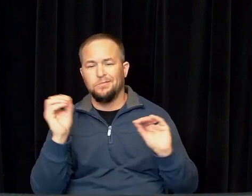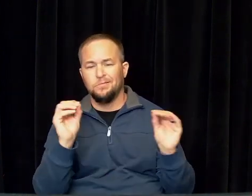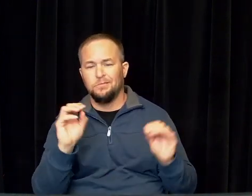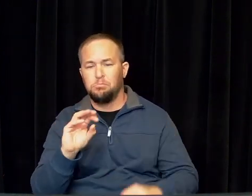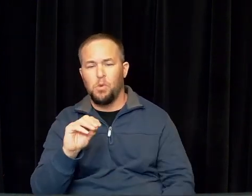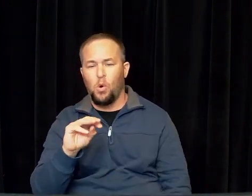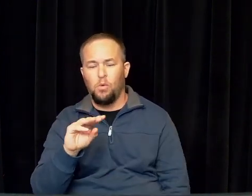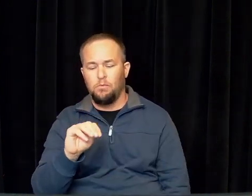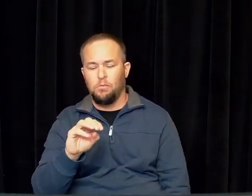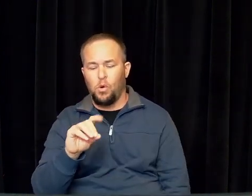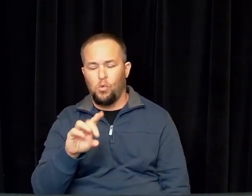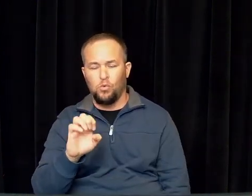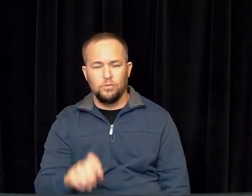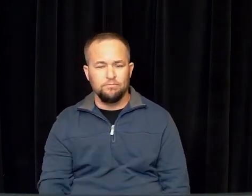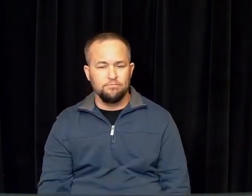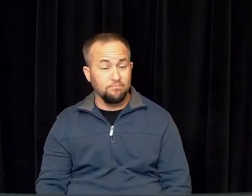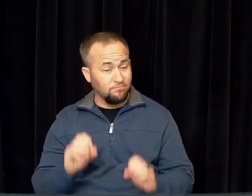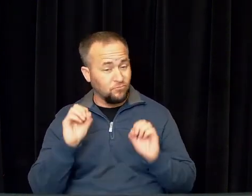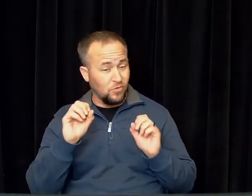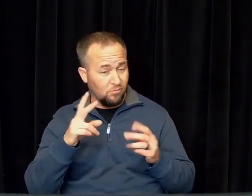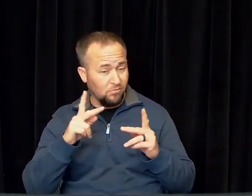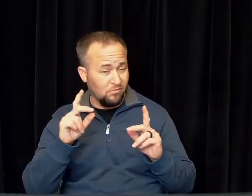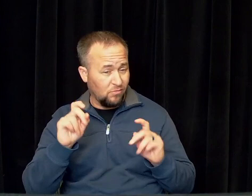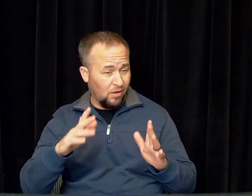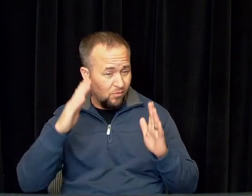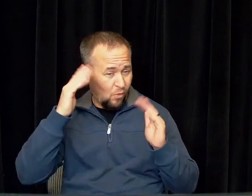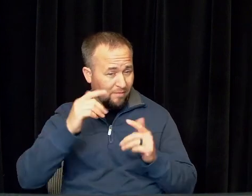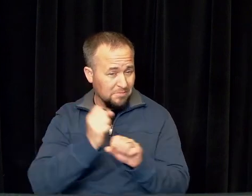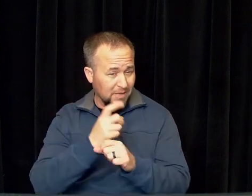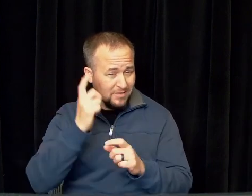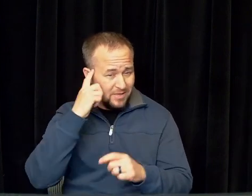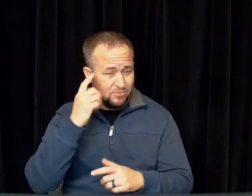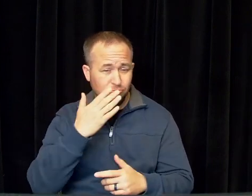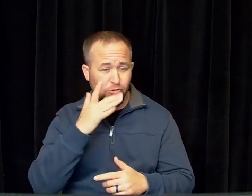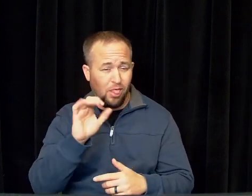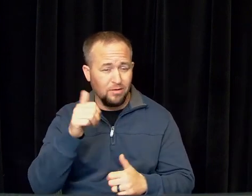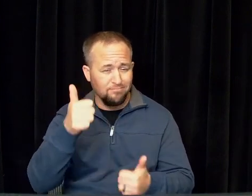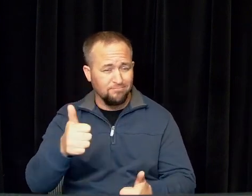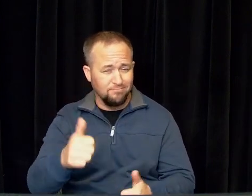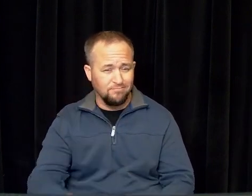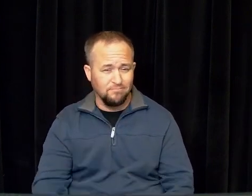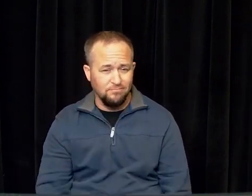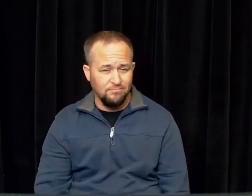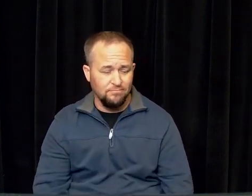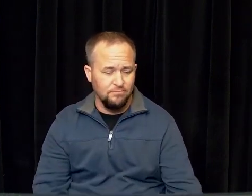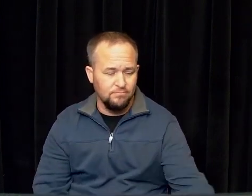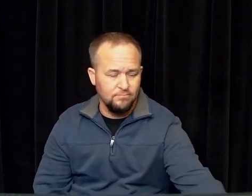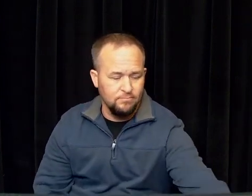All right, hopefully these 10-1 notes make the most sense to you ever. Good luck on your problems!